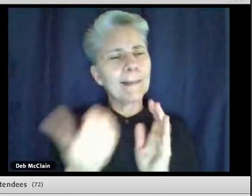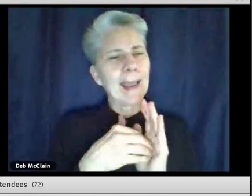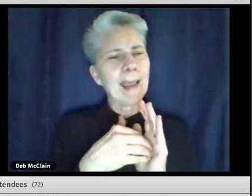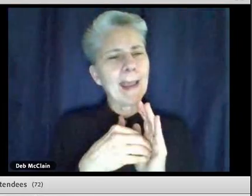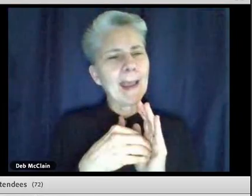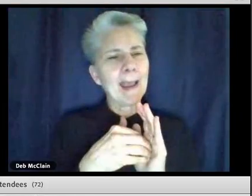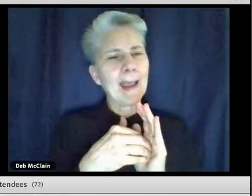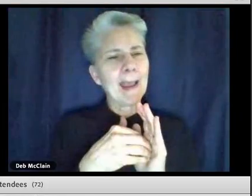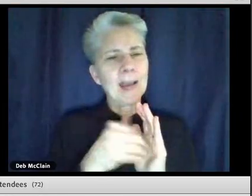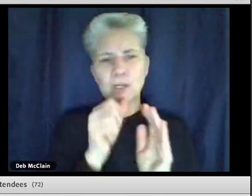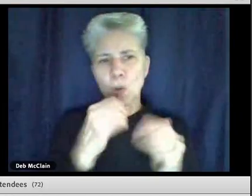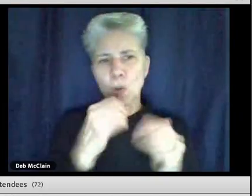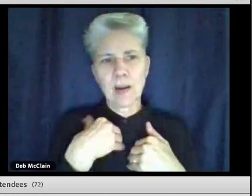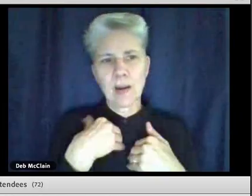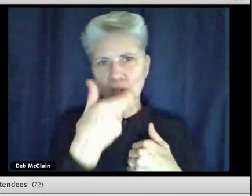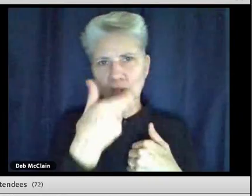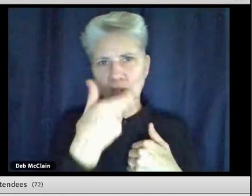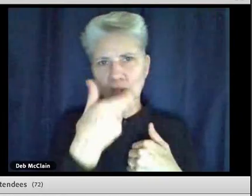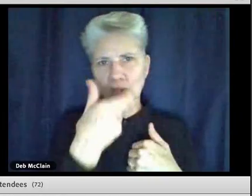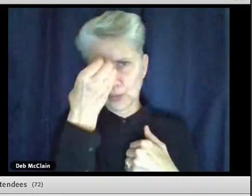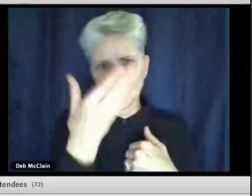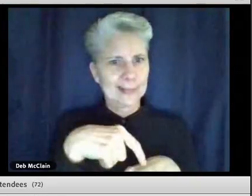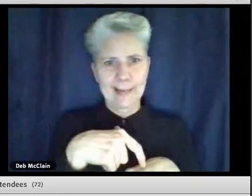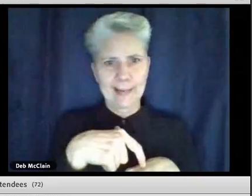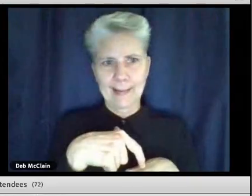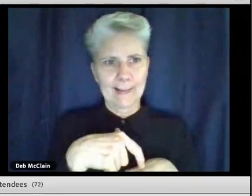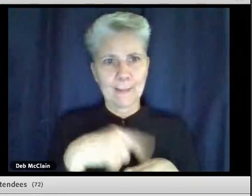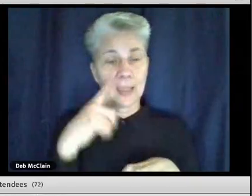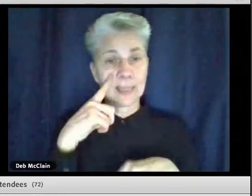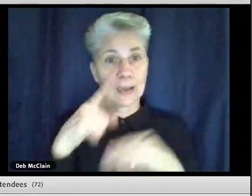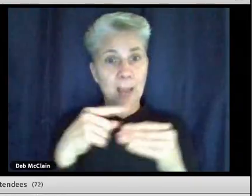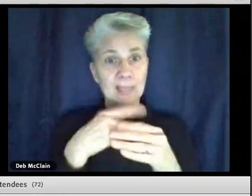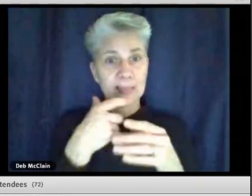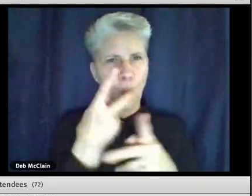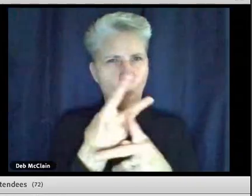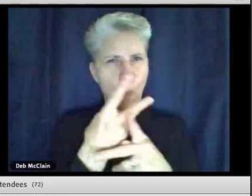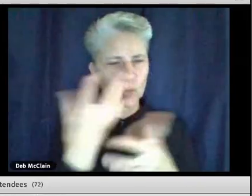Thank you. So, you know, again, don't have the news on all the time,